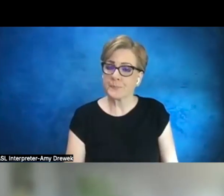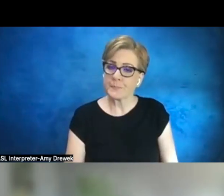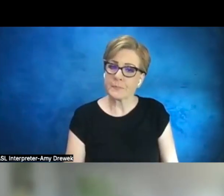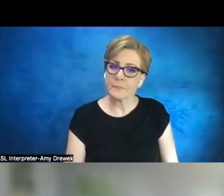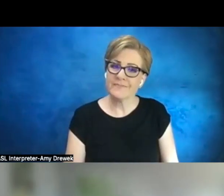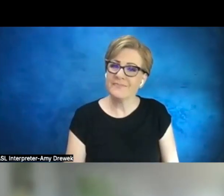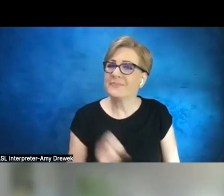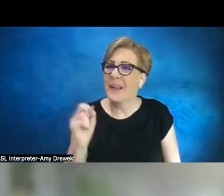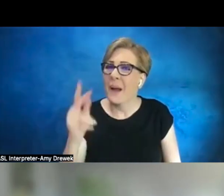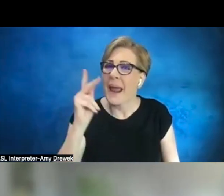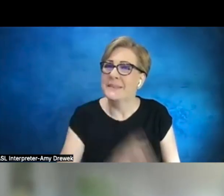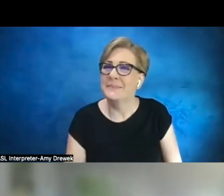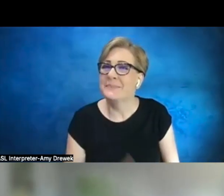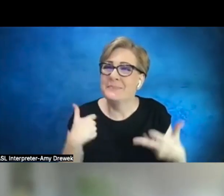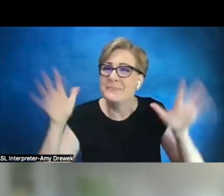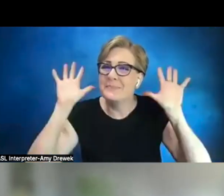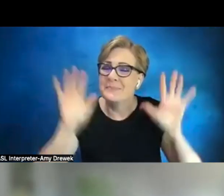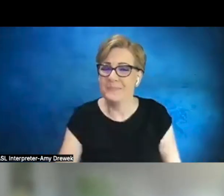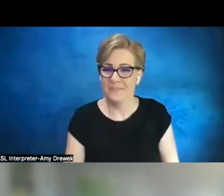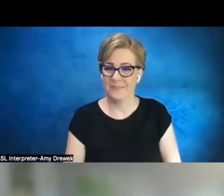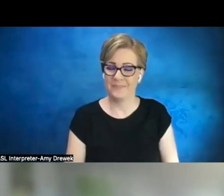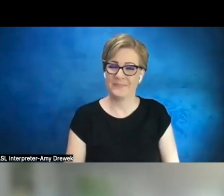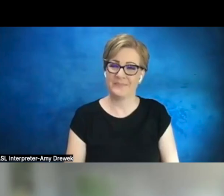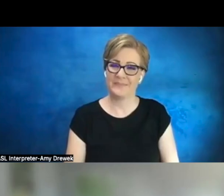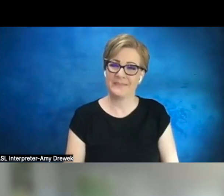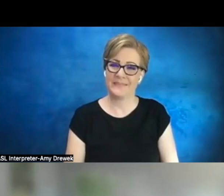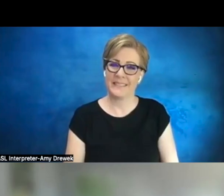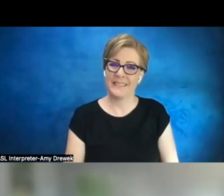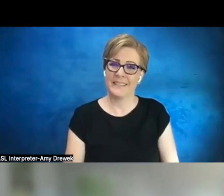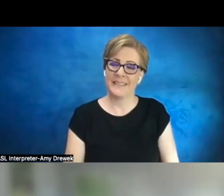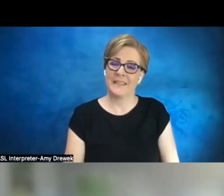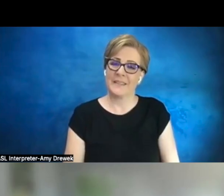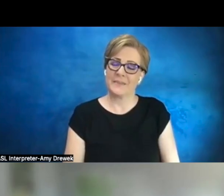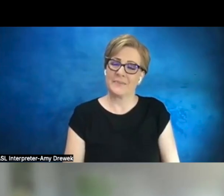Okay, I'm finished! GABI: This is Gabi.